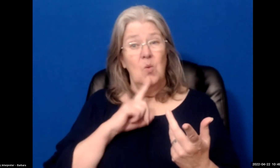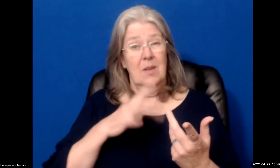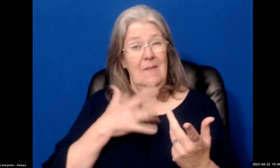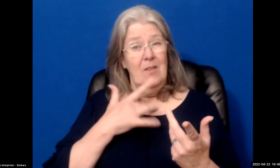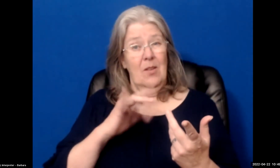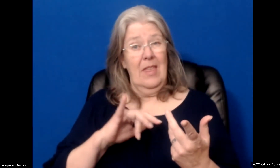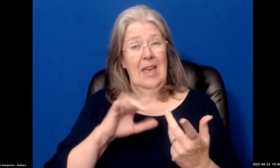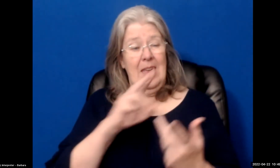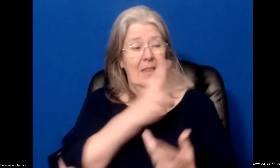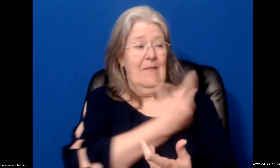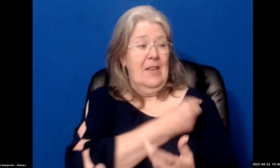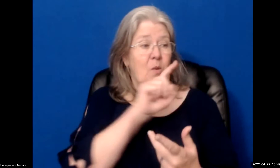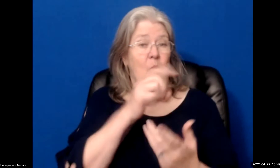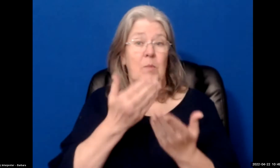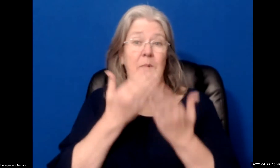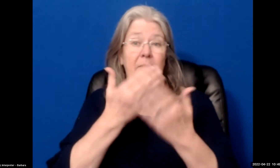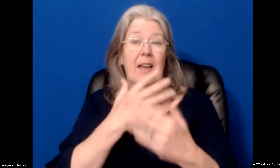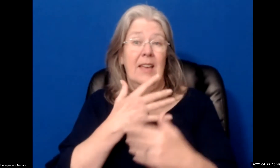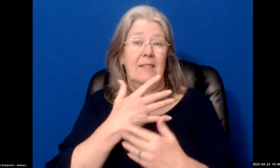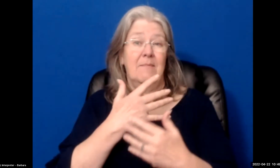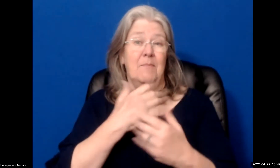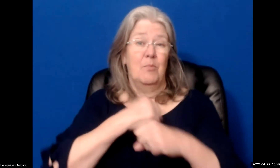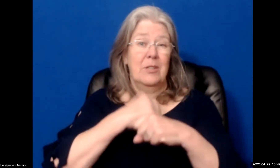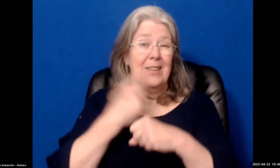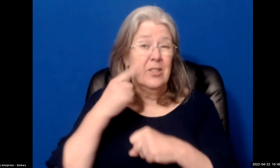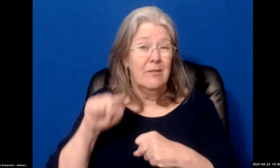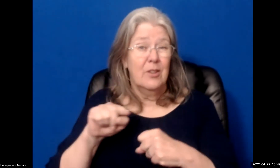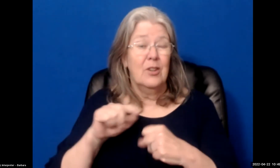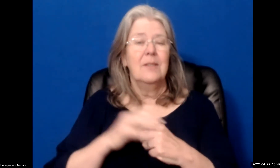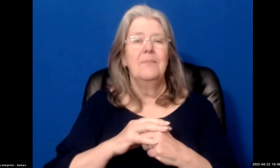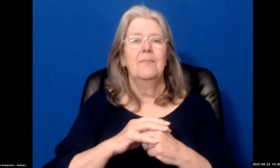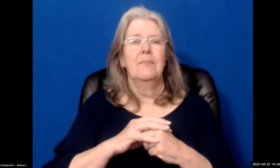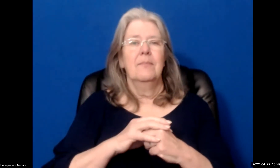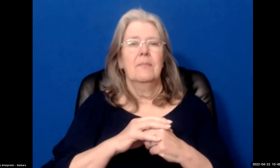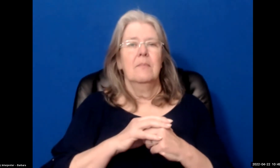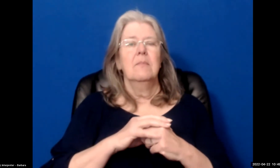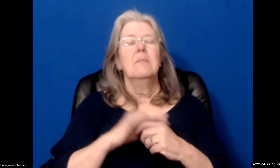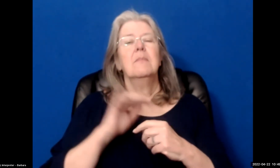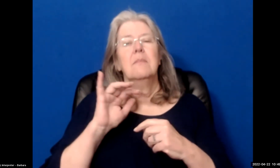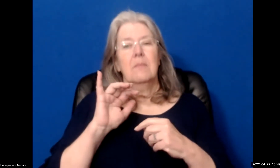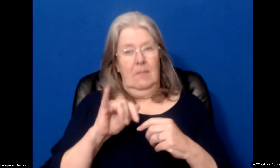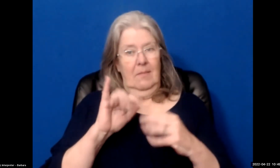Shannon: Yeah, um I think that was that comment was in regards to -- we have extended